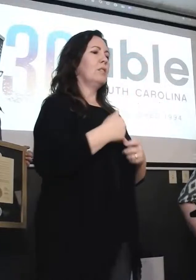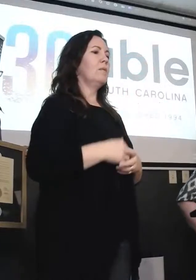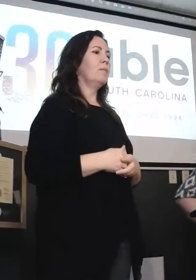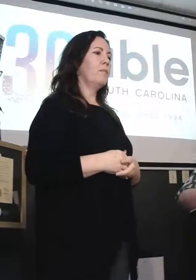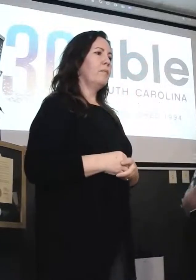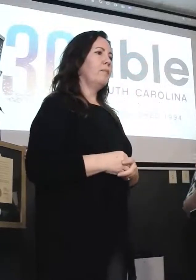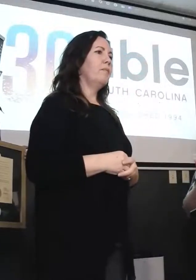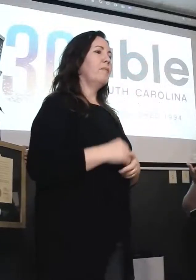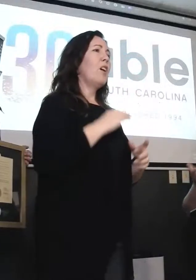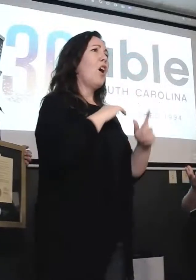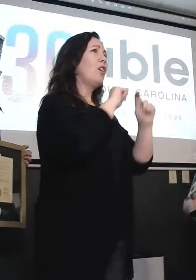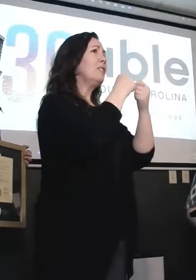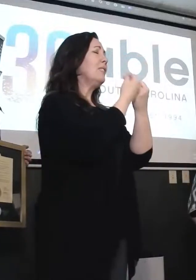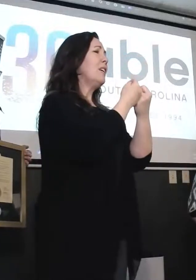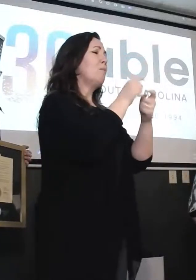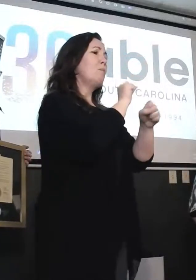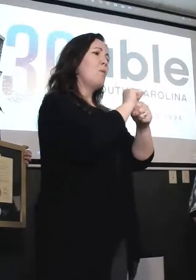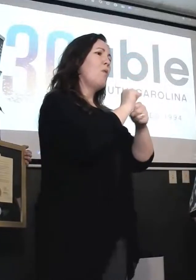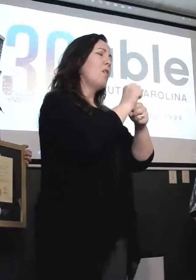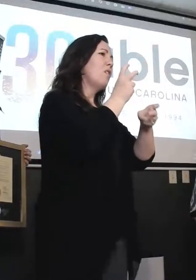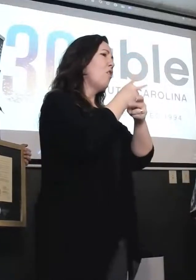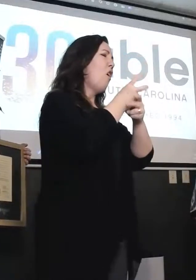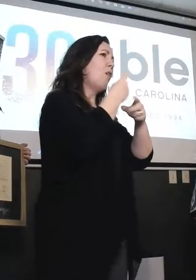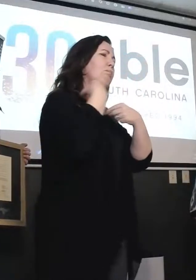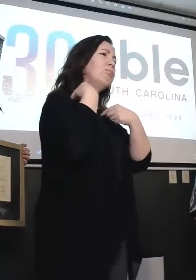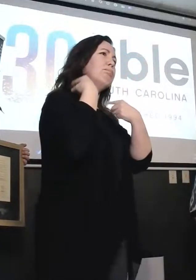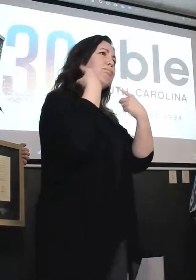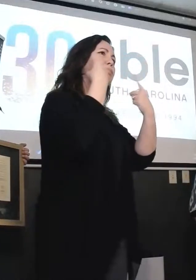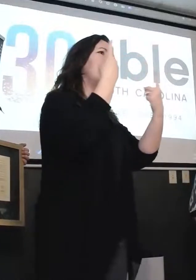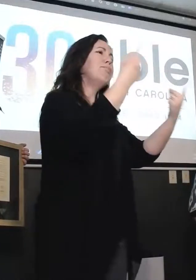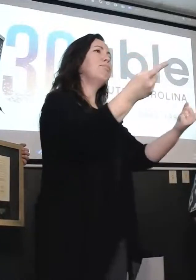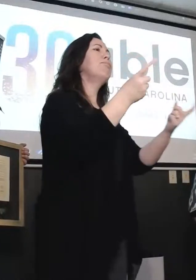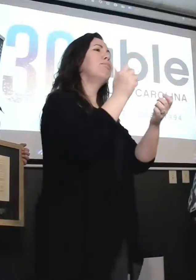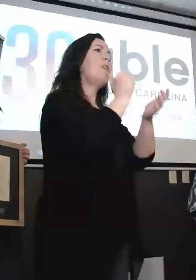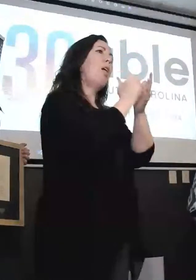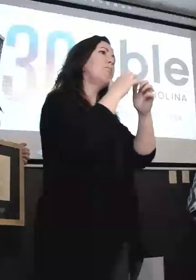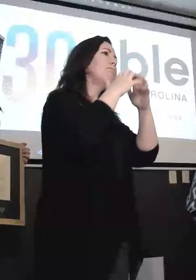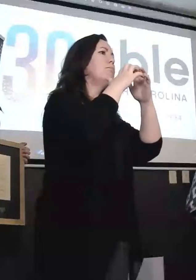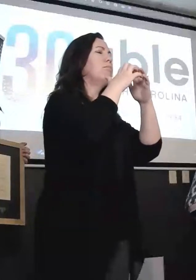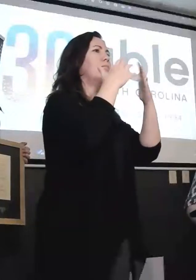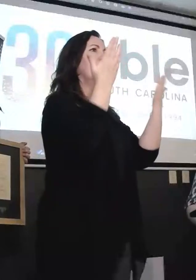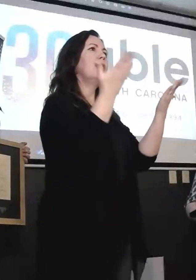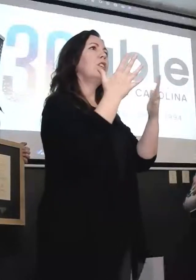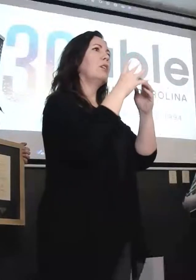to create our footprint right here in in Columbia South Carolina. Thanks must also